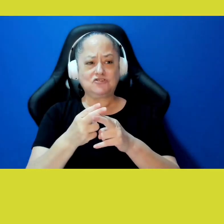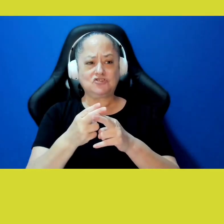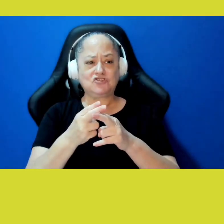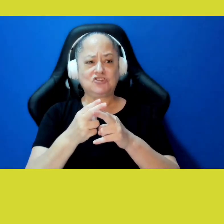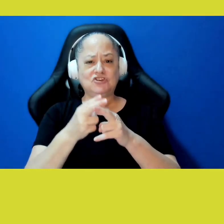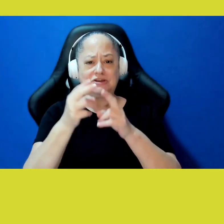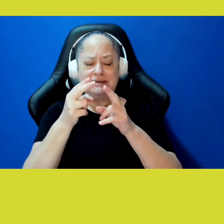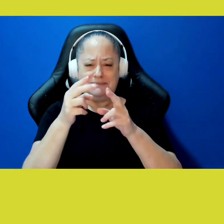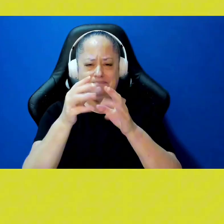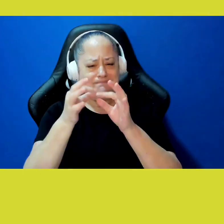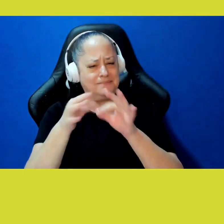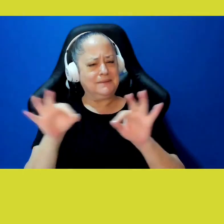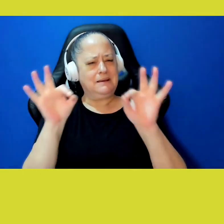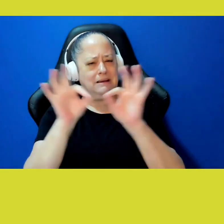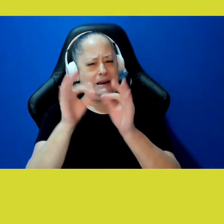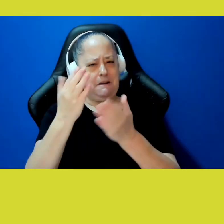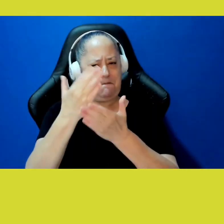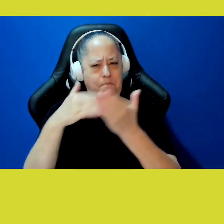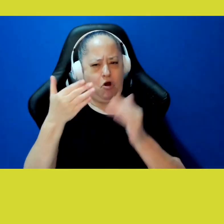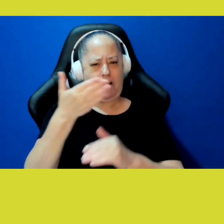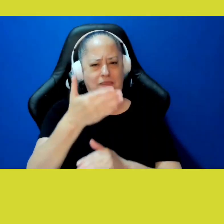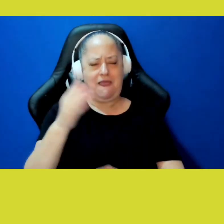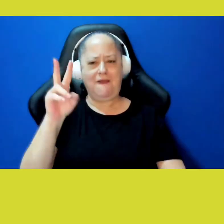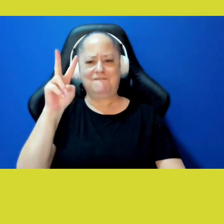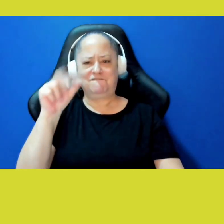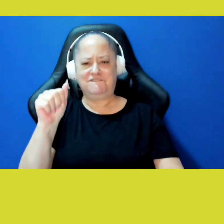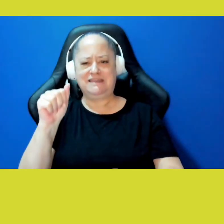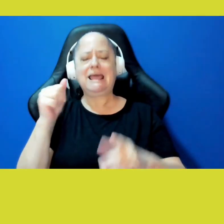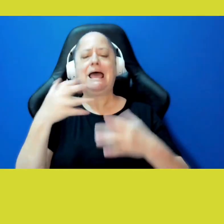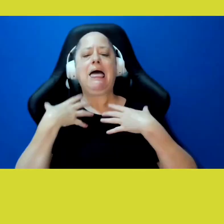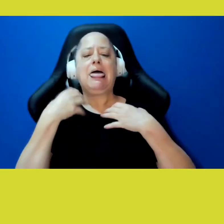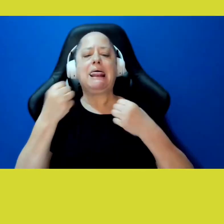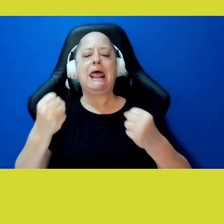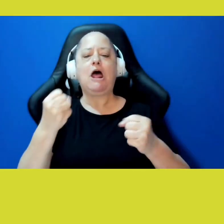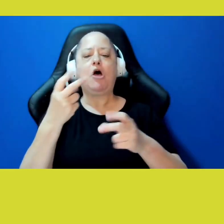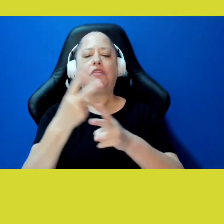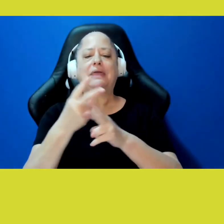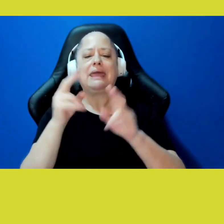there is the VA hat is a health care system so for